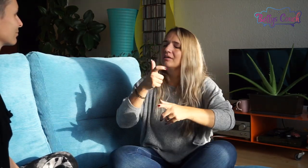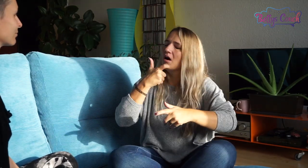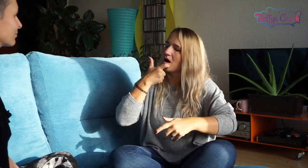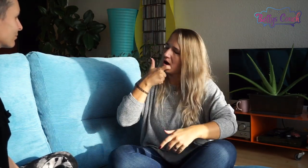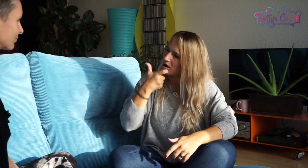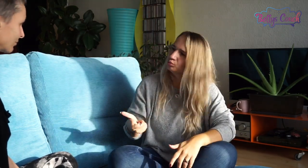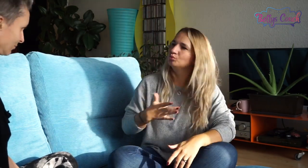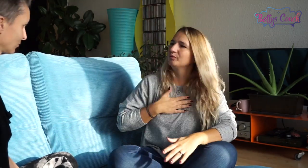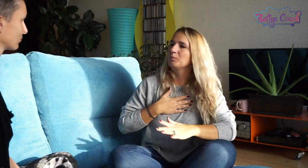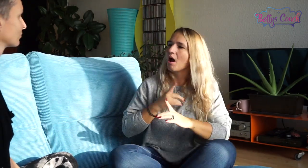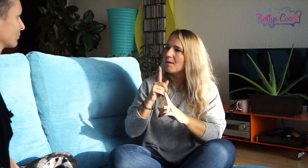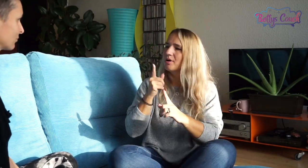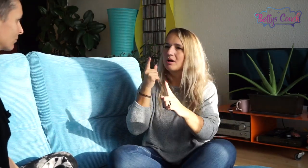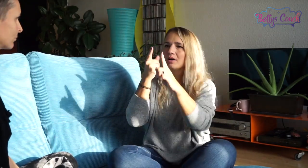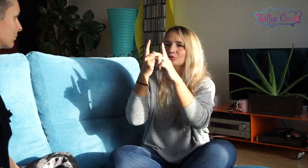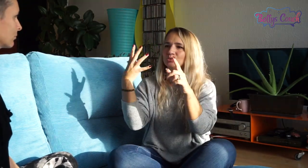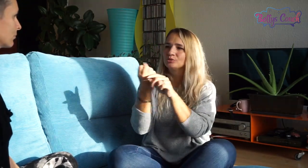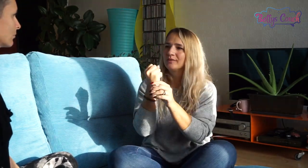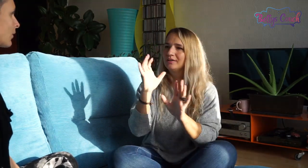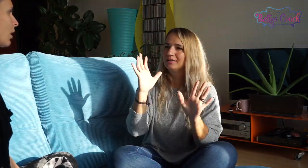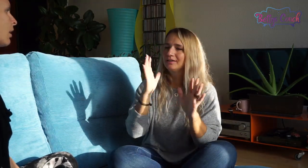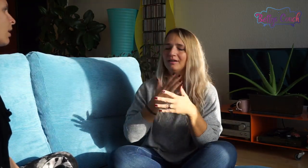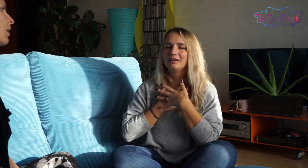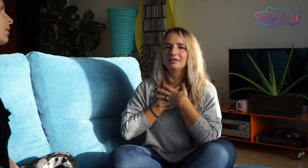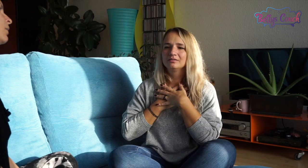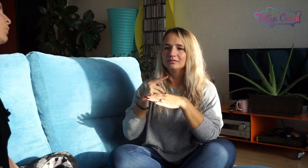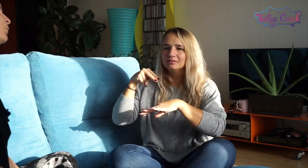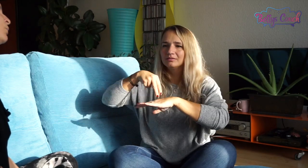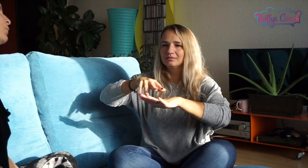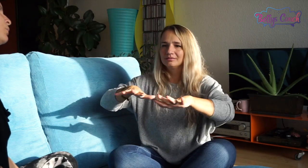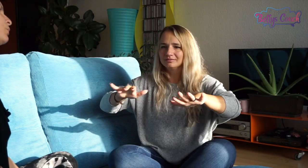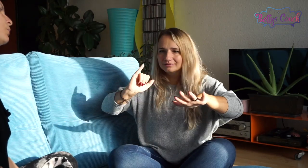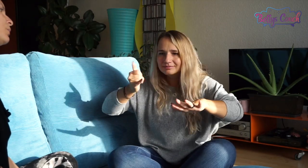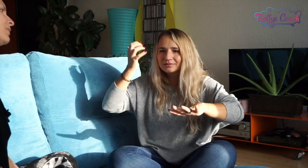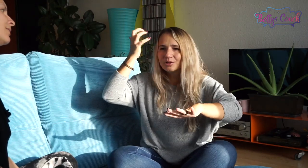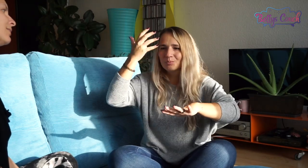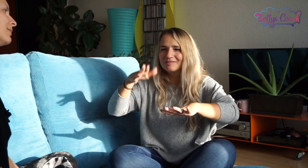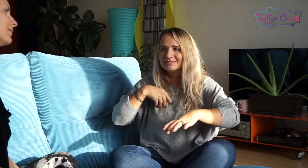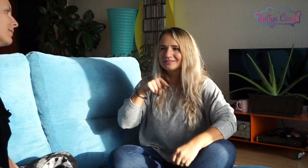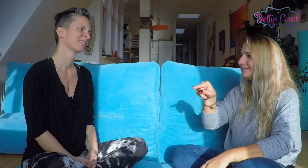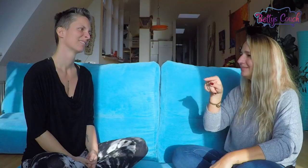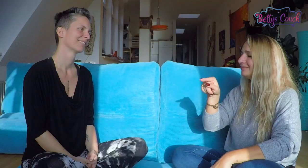It was exhausting for me. But I was so overwhelmed when my dream finally came true.